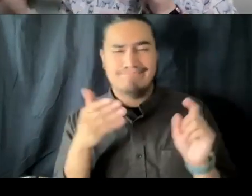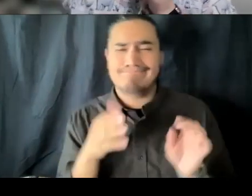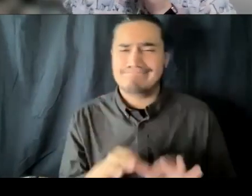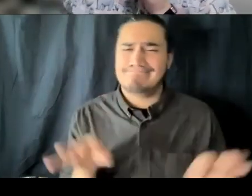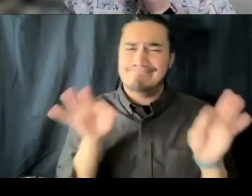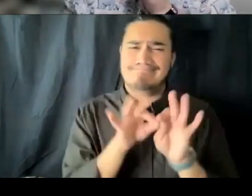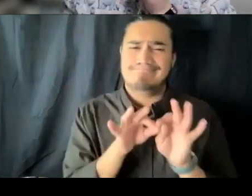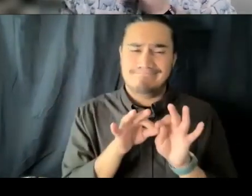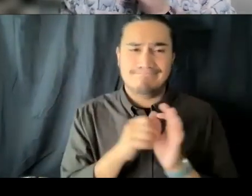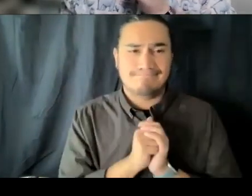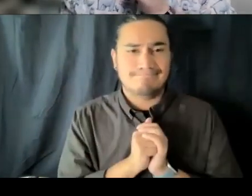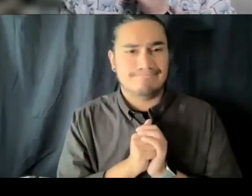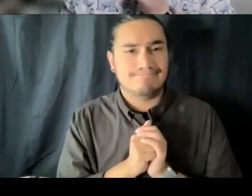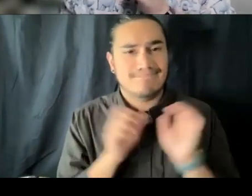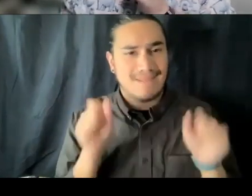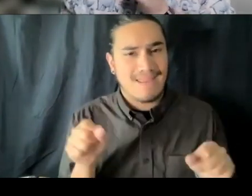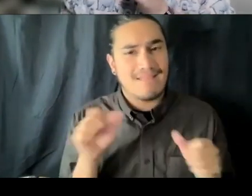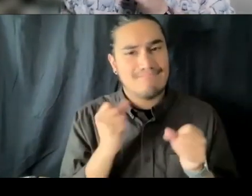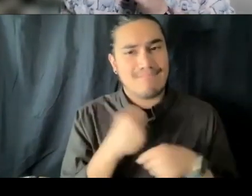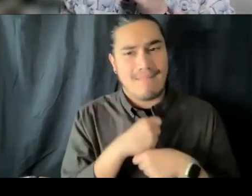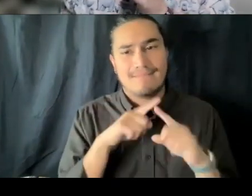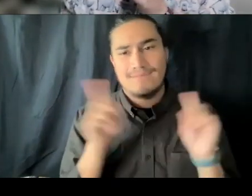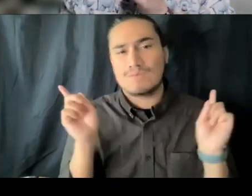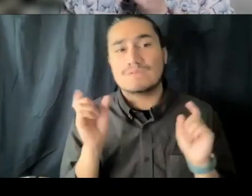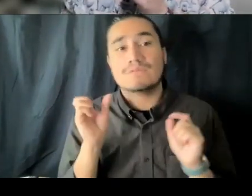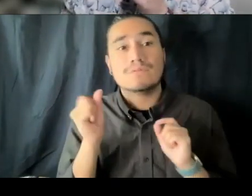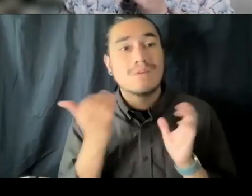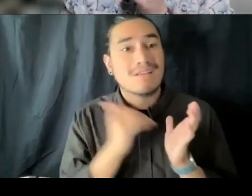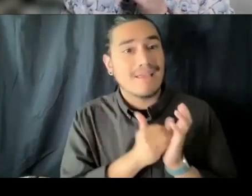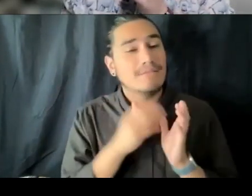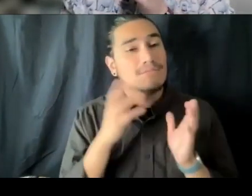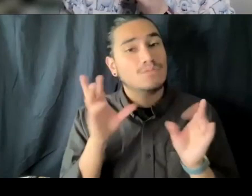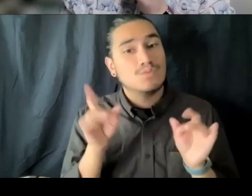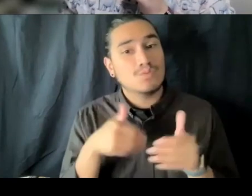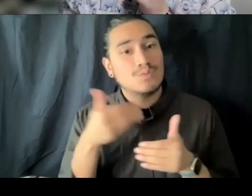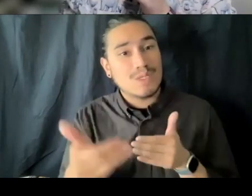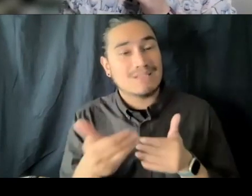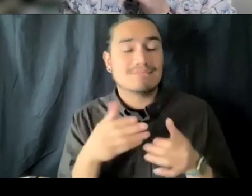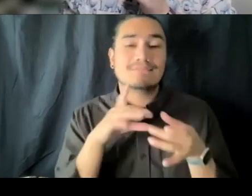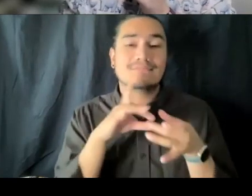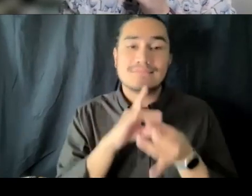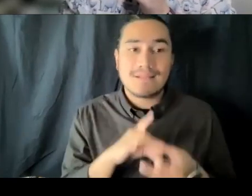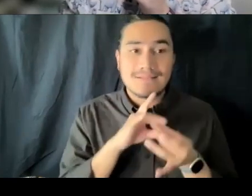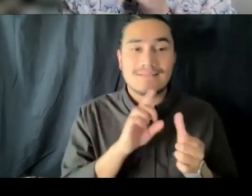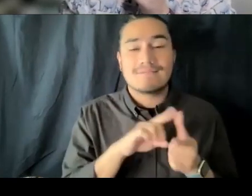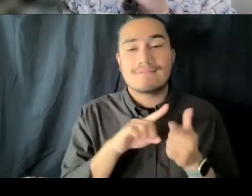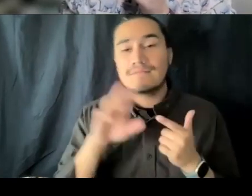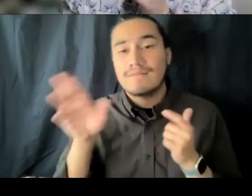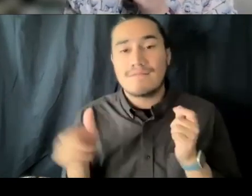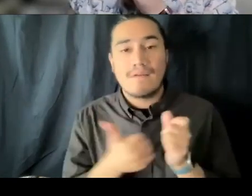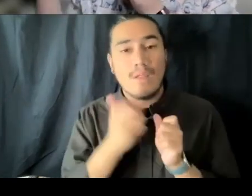And what do you do after the crisis? So stay connected, follow up with a person.